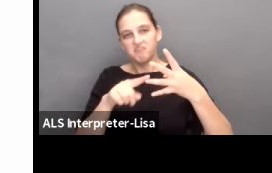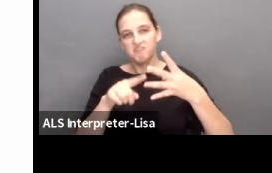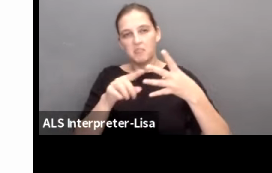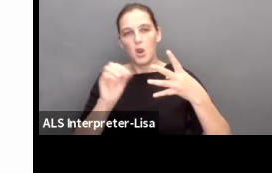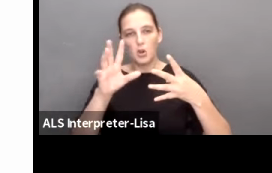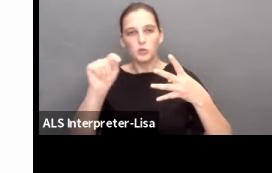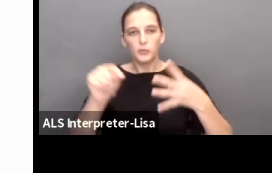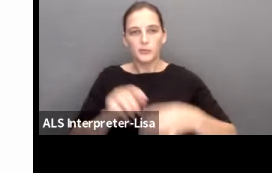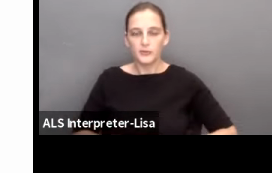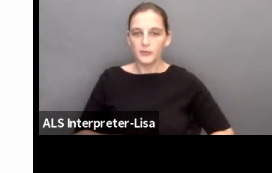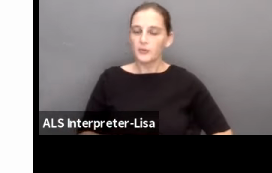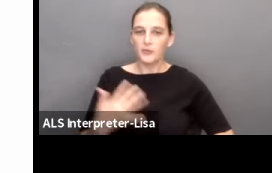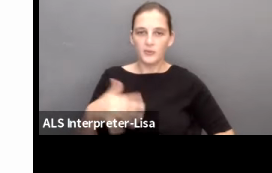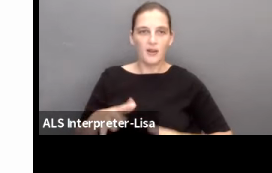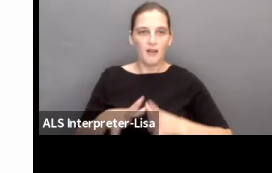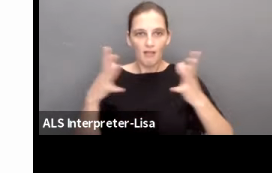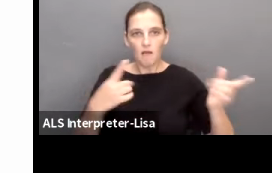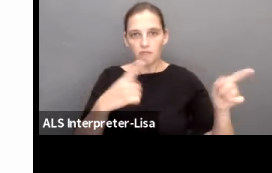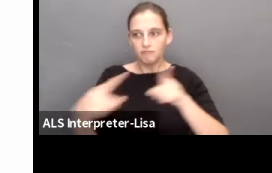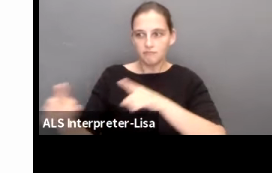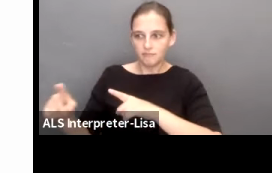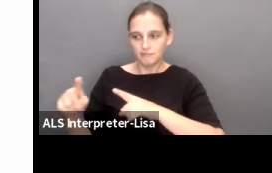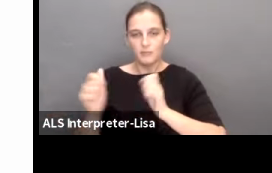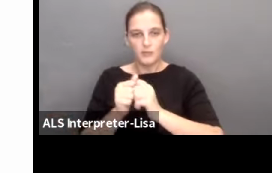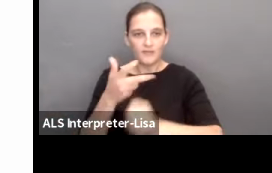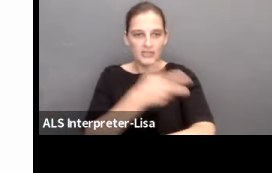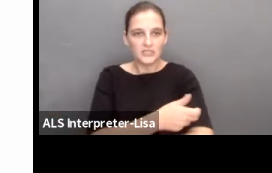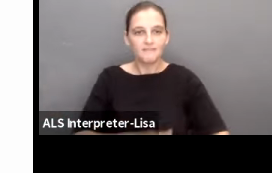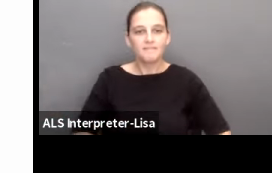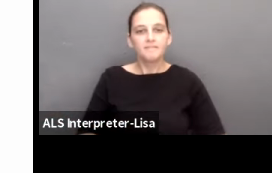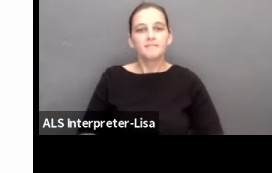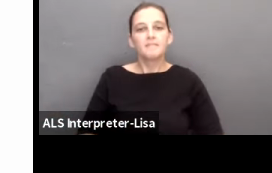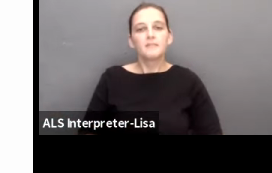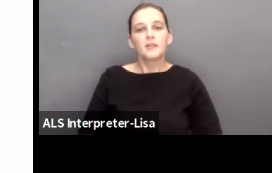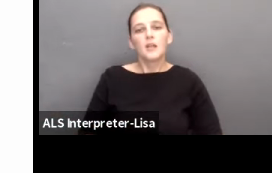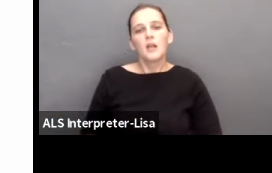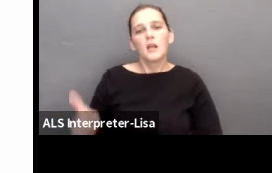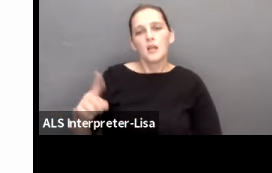Lots of things going on right now with vaccines. The other thing that they're going to be discussing